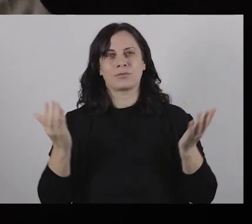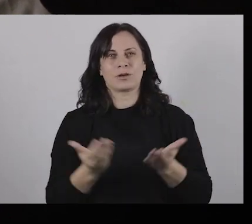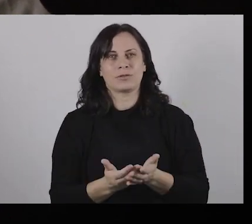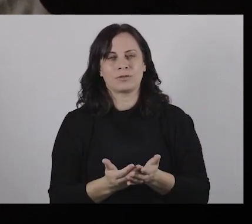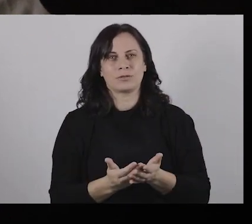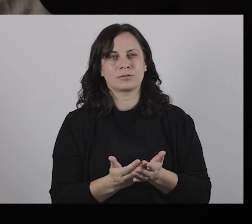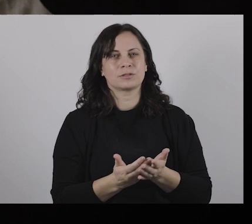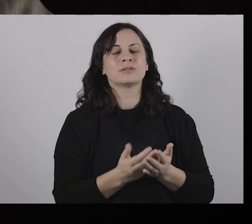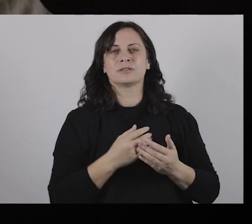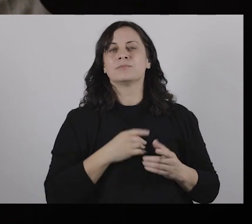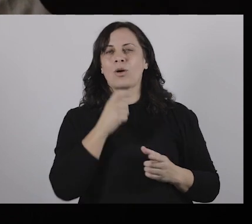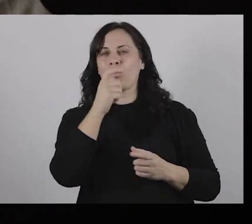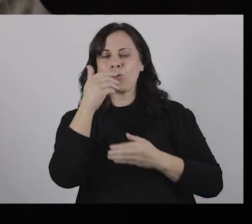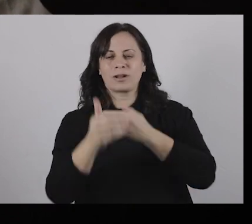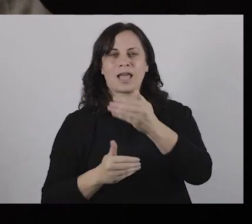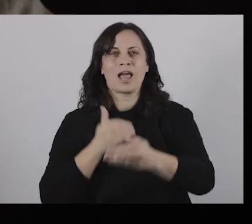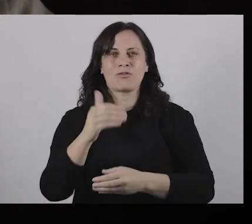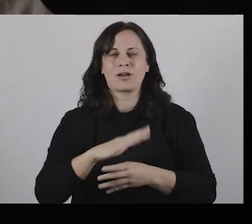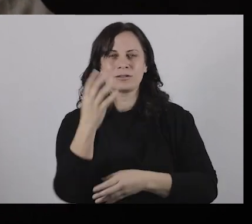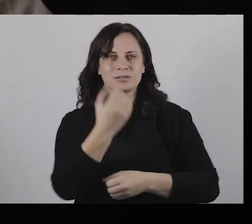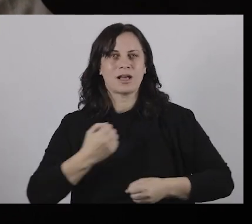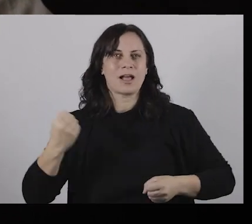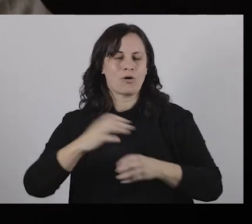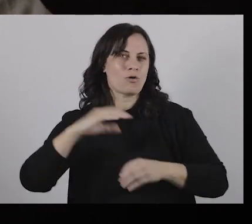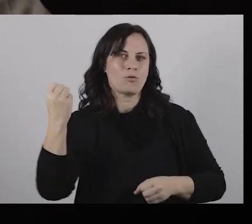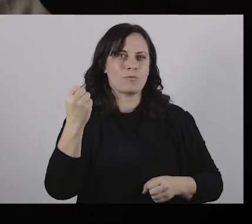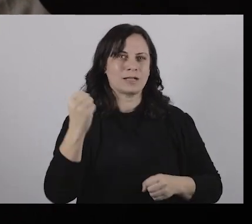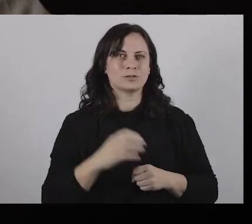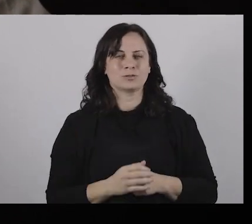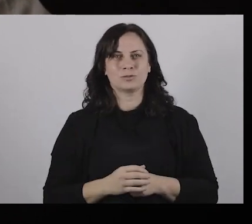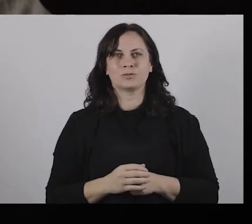'Gather up your taiaha, your patu, 'tewhatewha and get going.